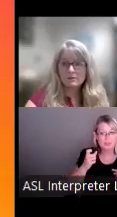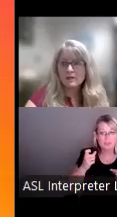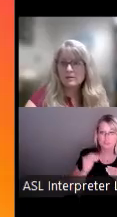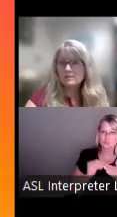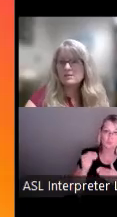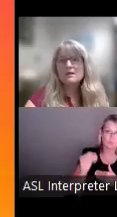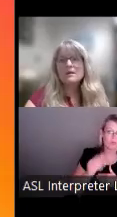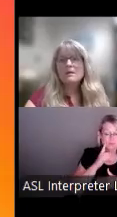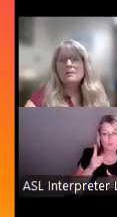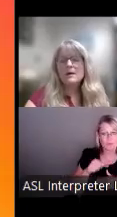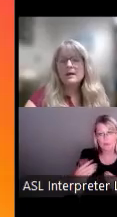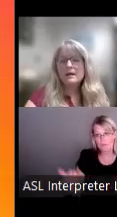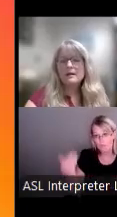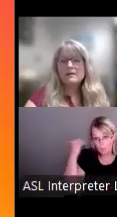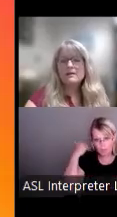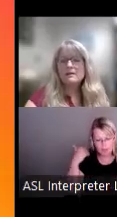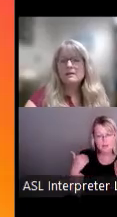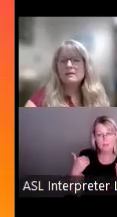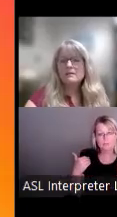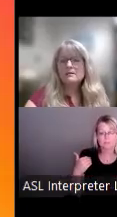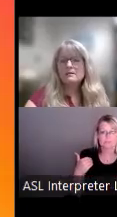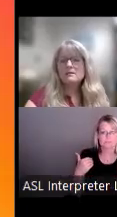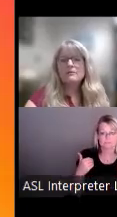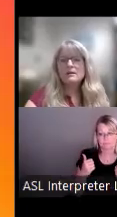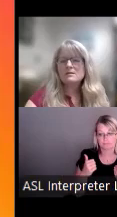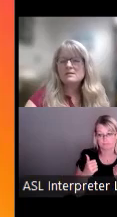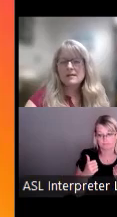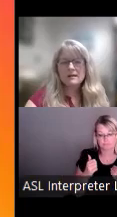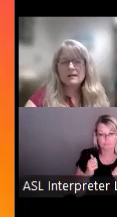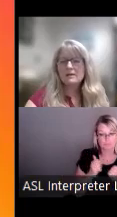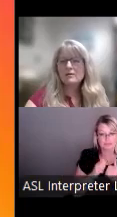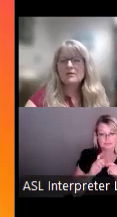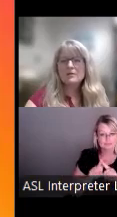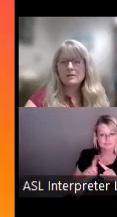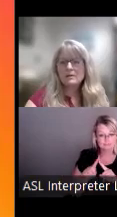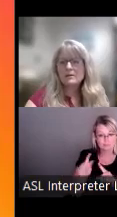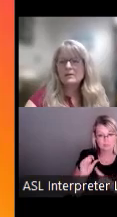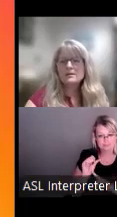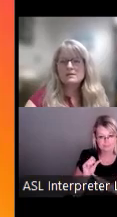overwhelmed by the different setting and all the people and